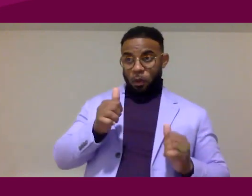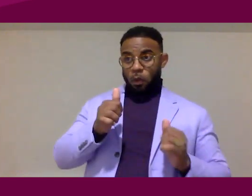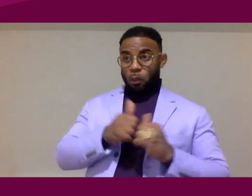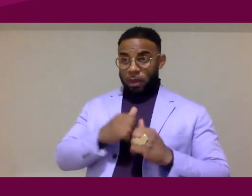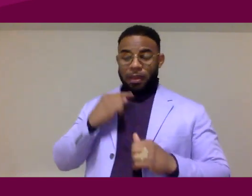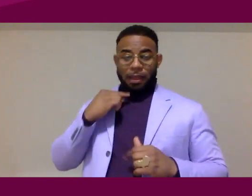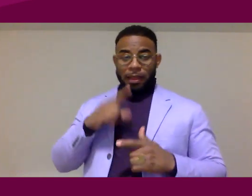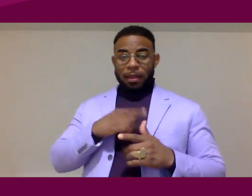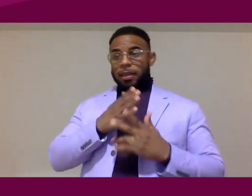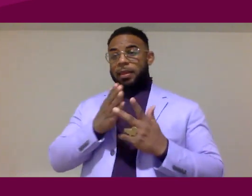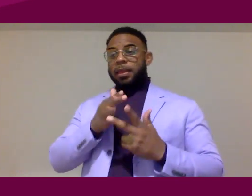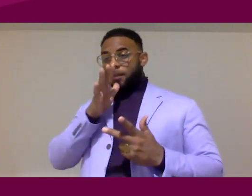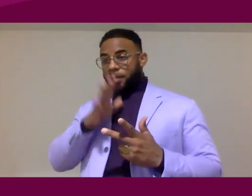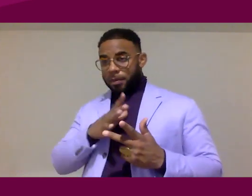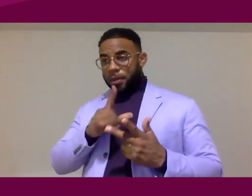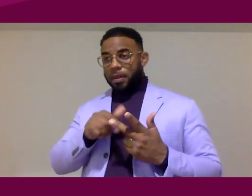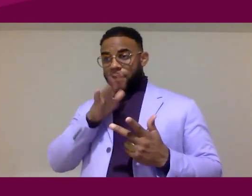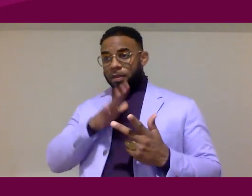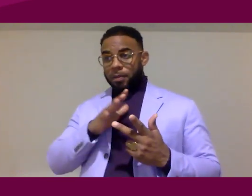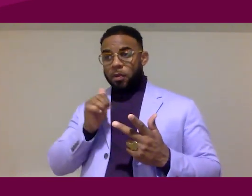And then it goes to females and then females with accents.